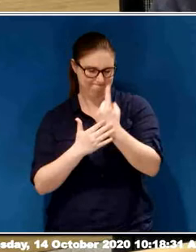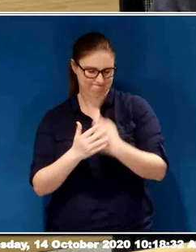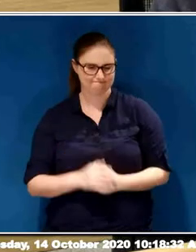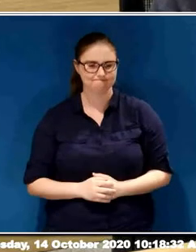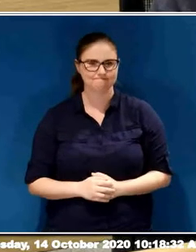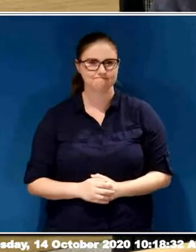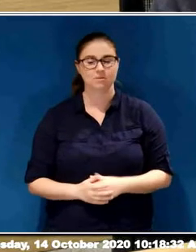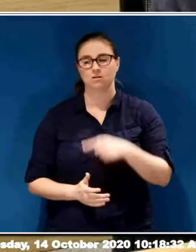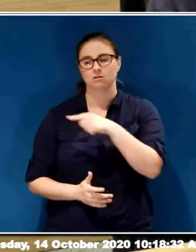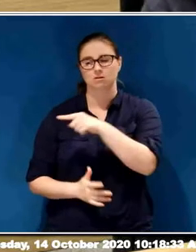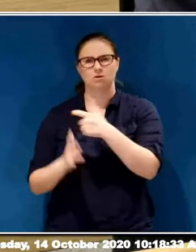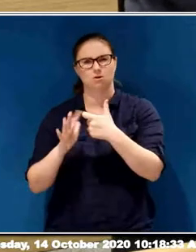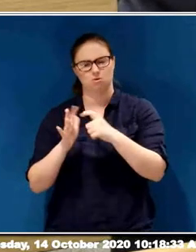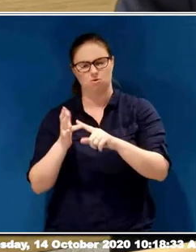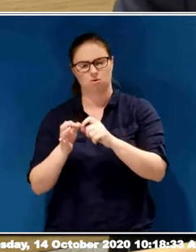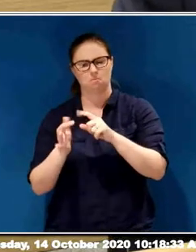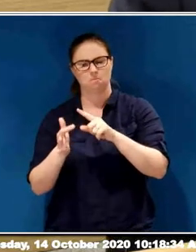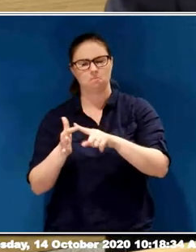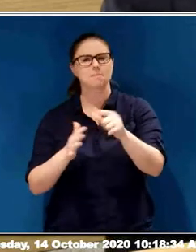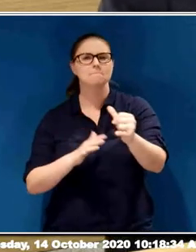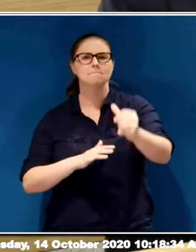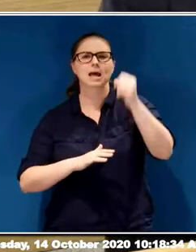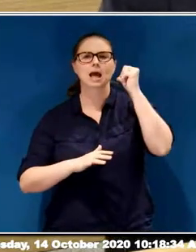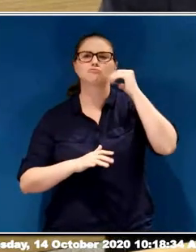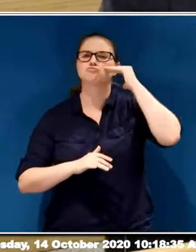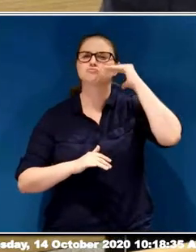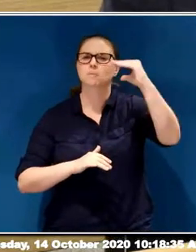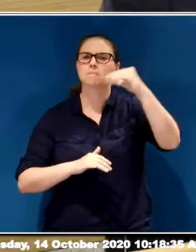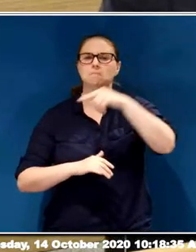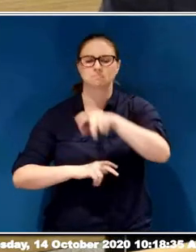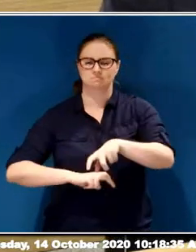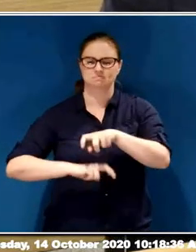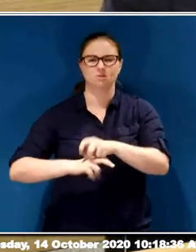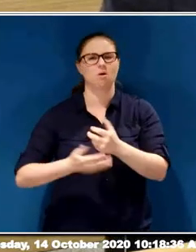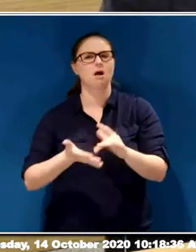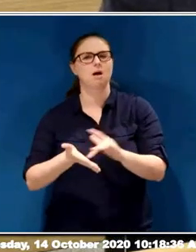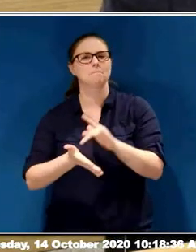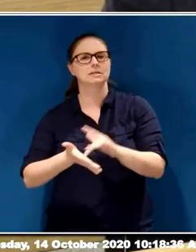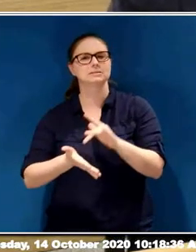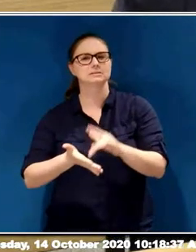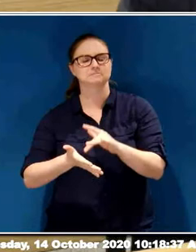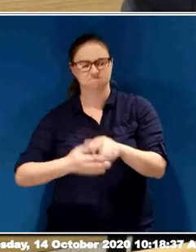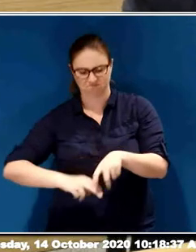The teacher was giving a history lesson and she asked the class a question.